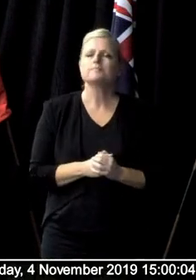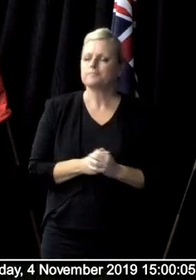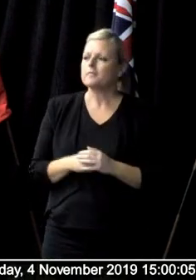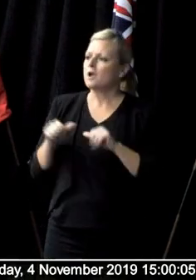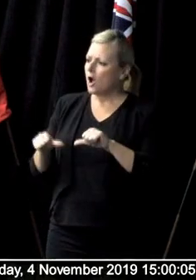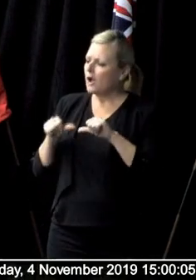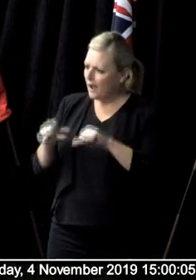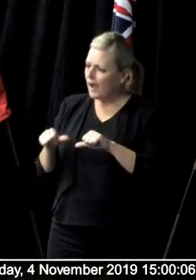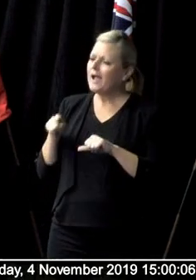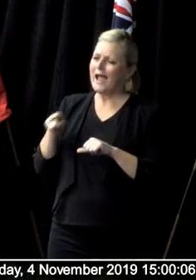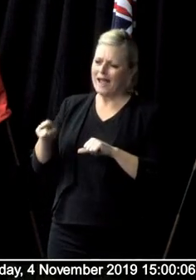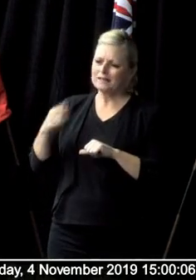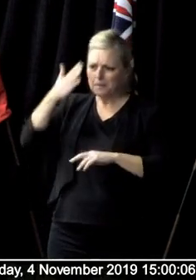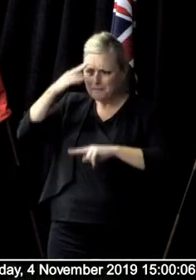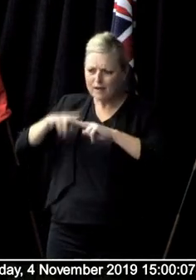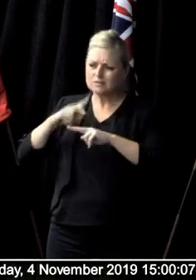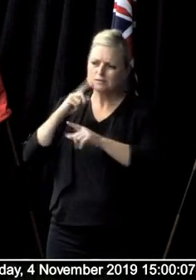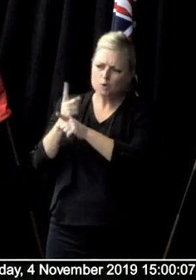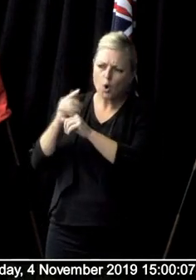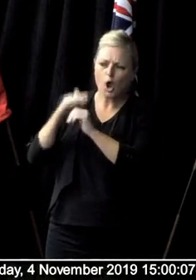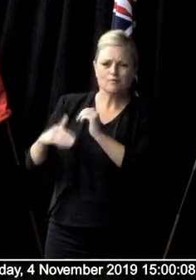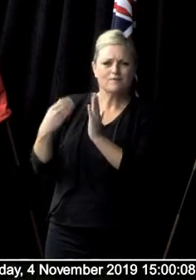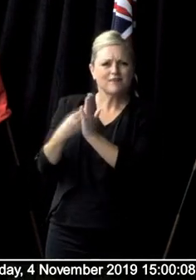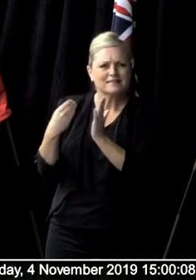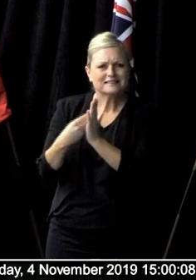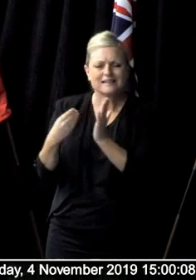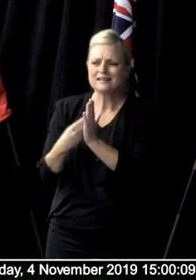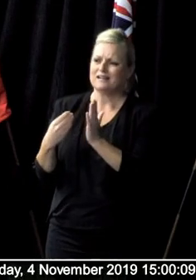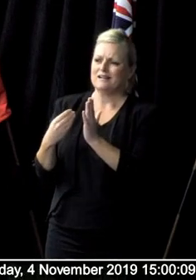funding available to cover camps and excursions?